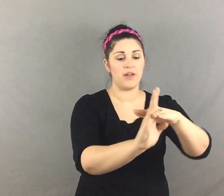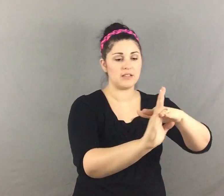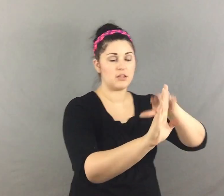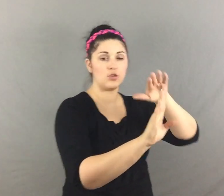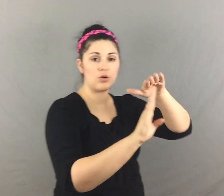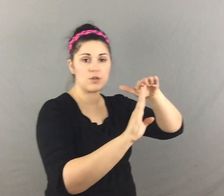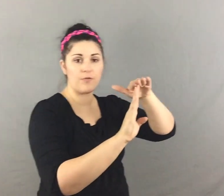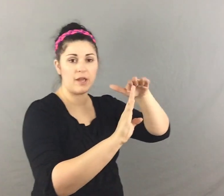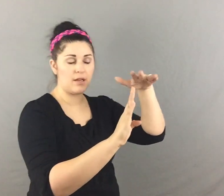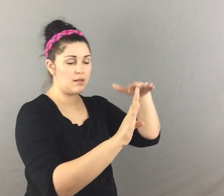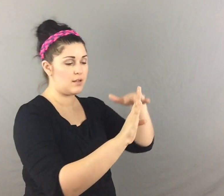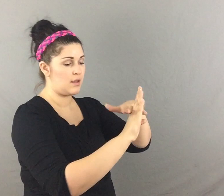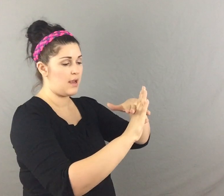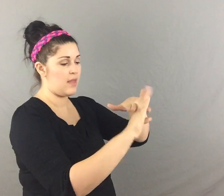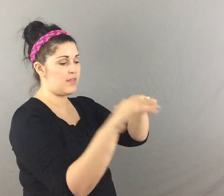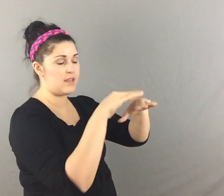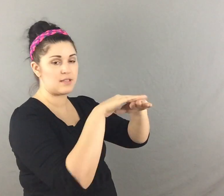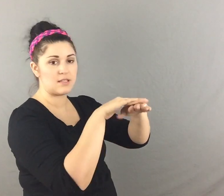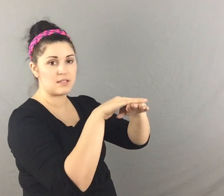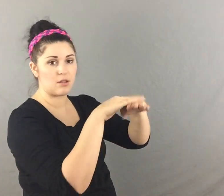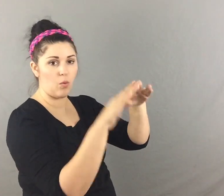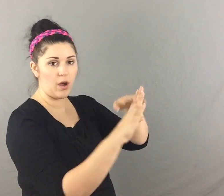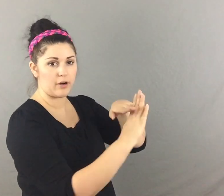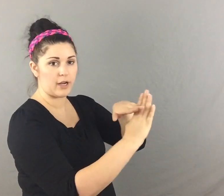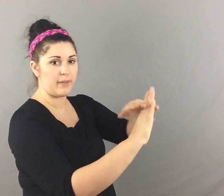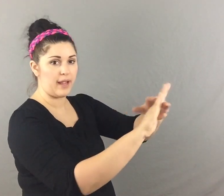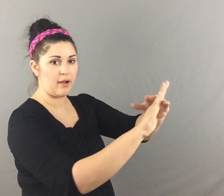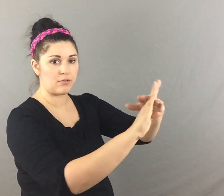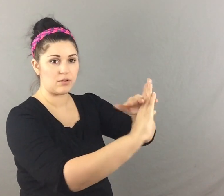if that's the dorsal fin. And this is the water coming out.